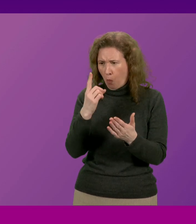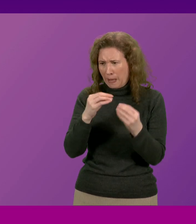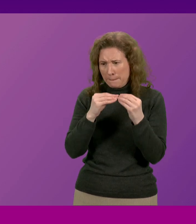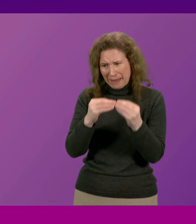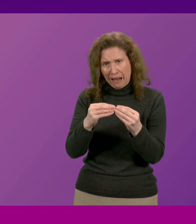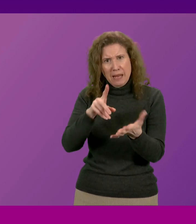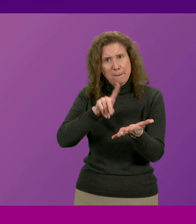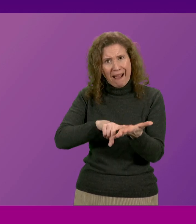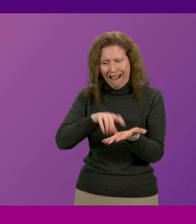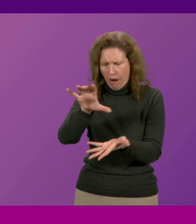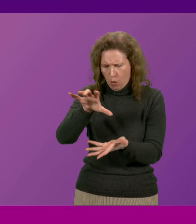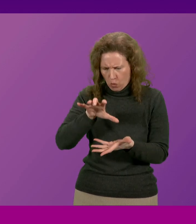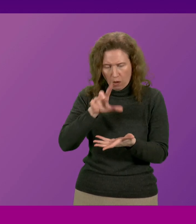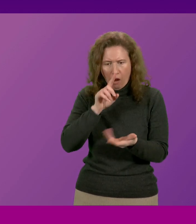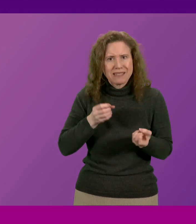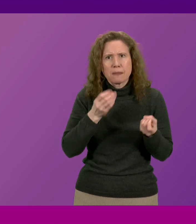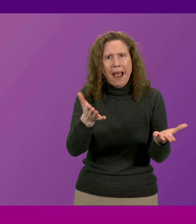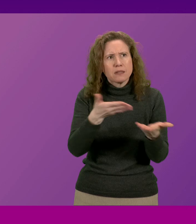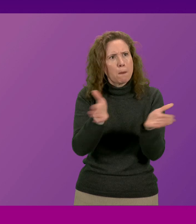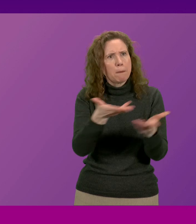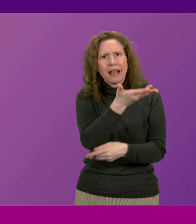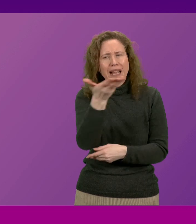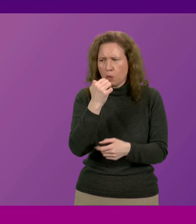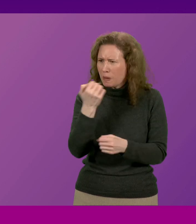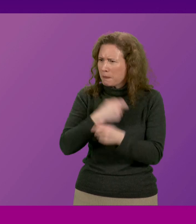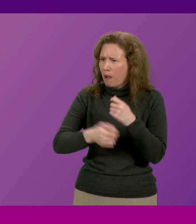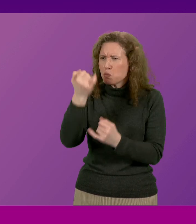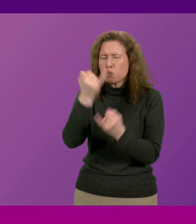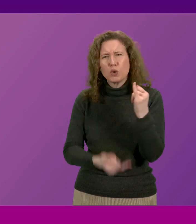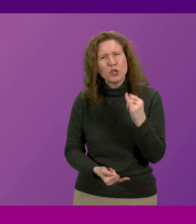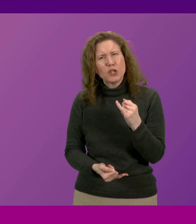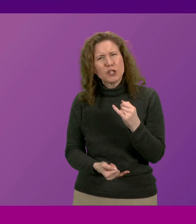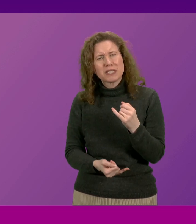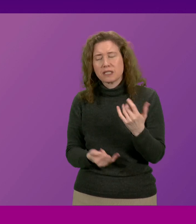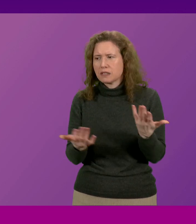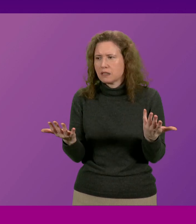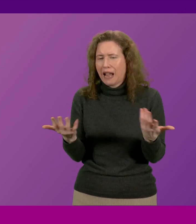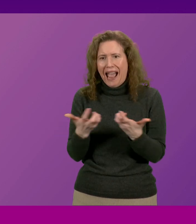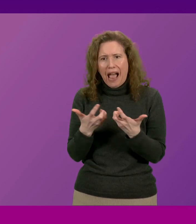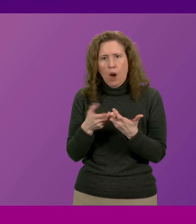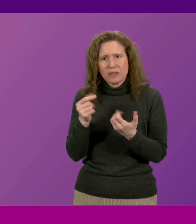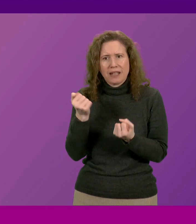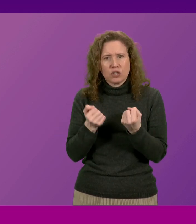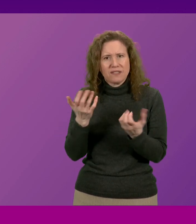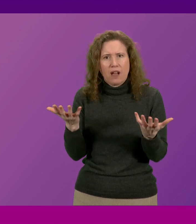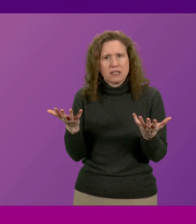out of public expenditure? That is going to make the situation much worse.